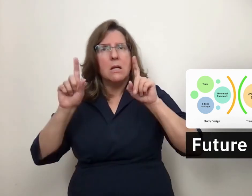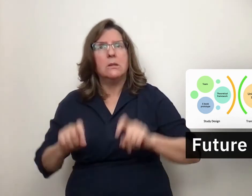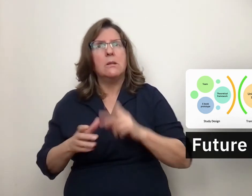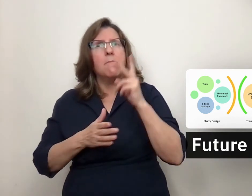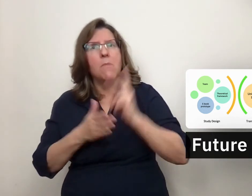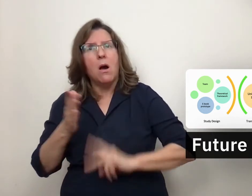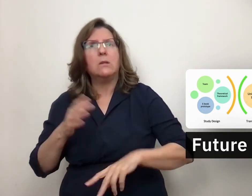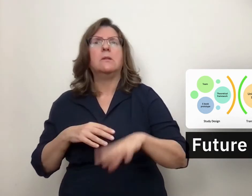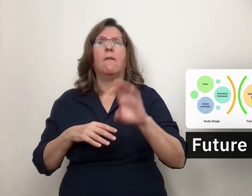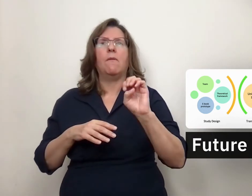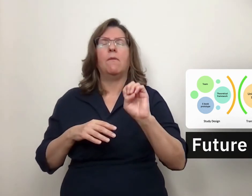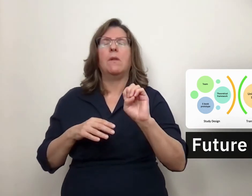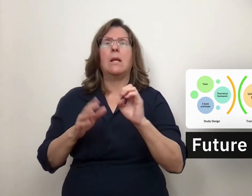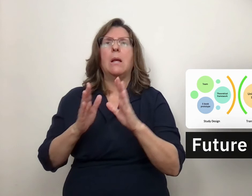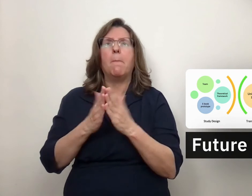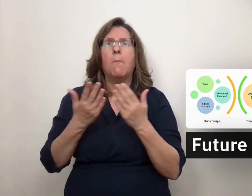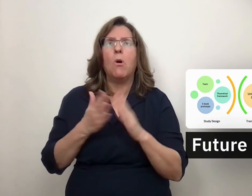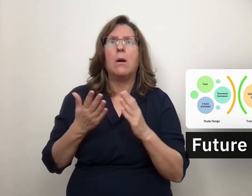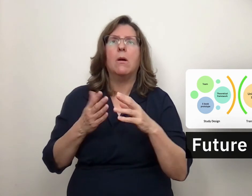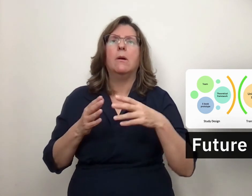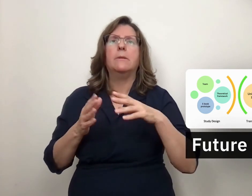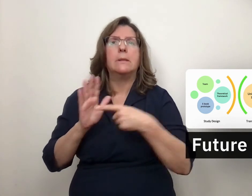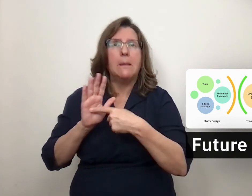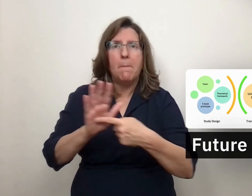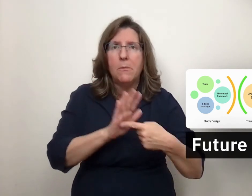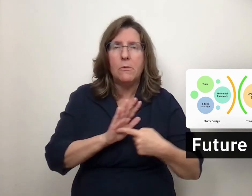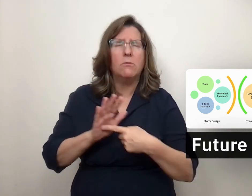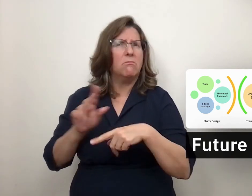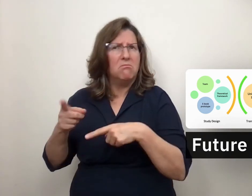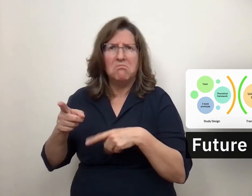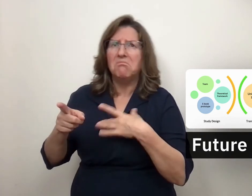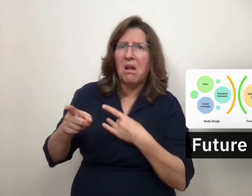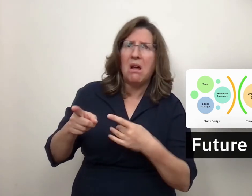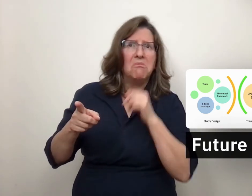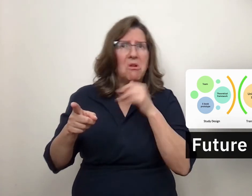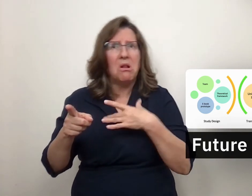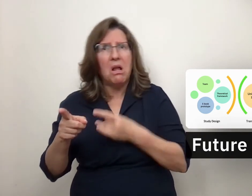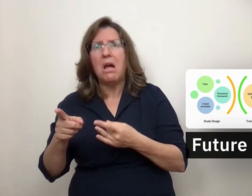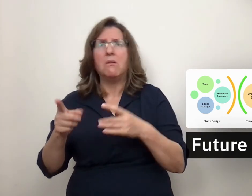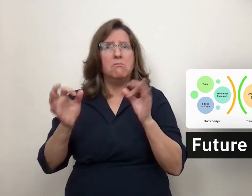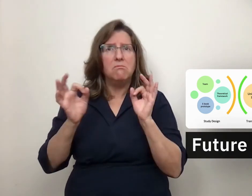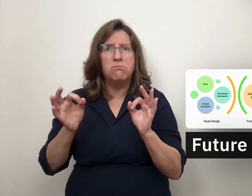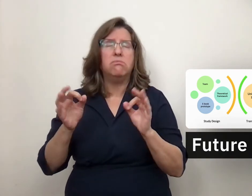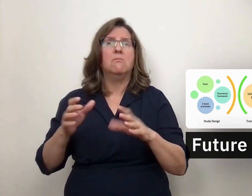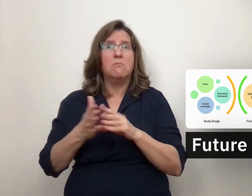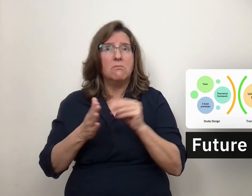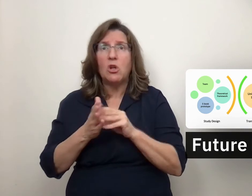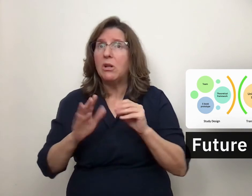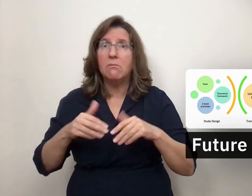What features of the prototype work or not work for deaf learners in other countries.